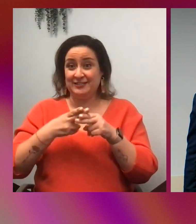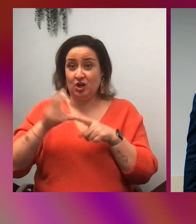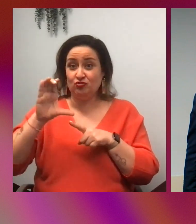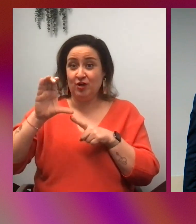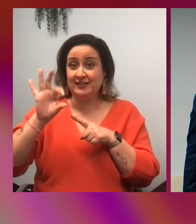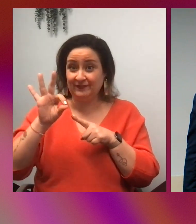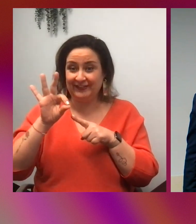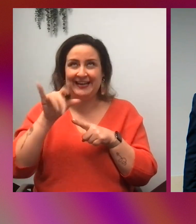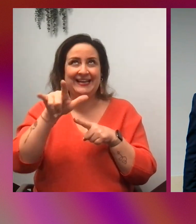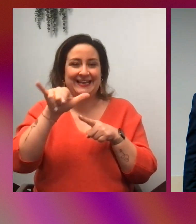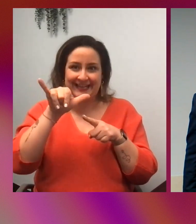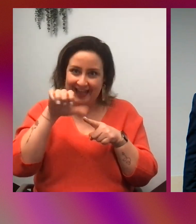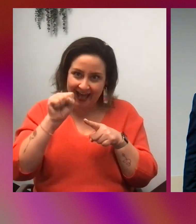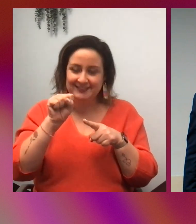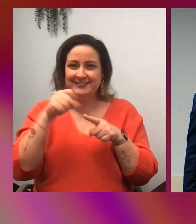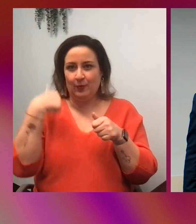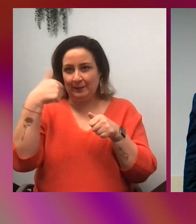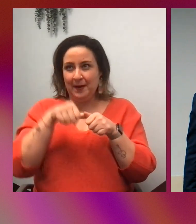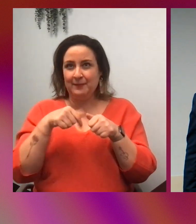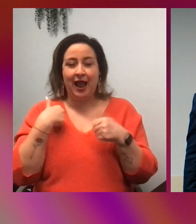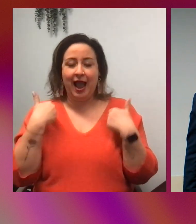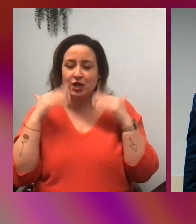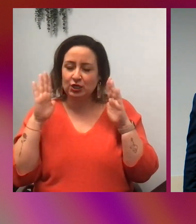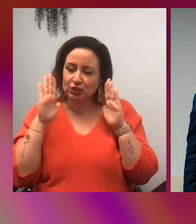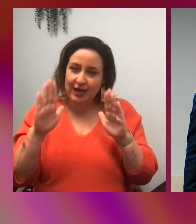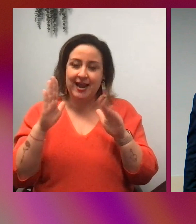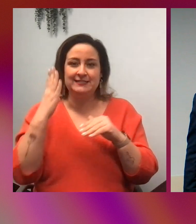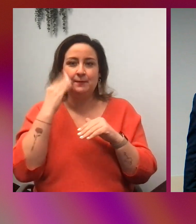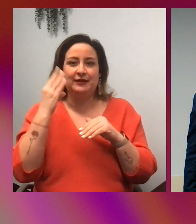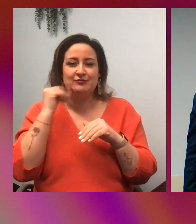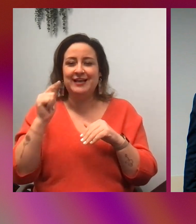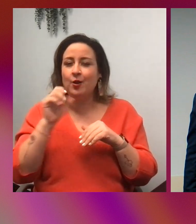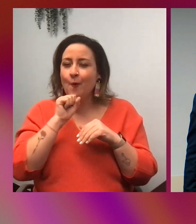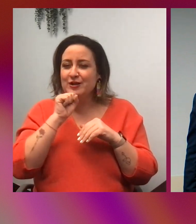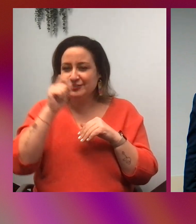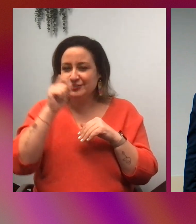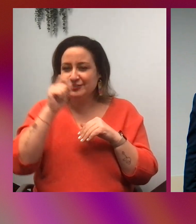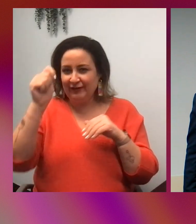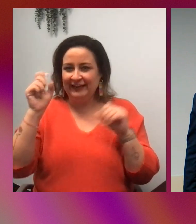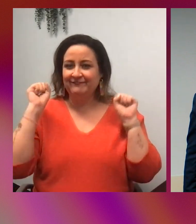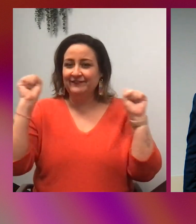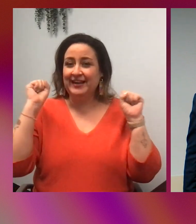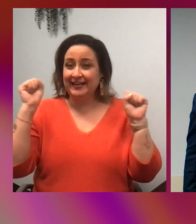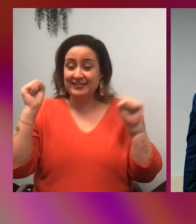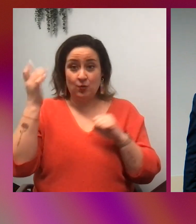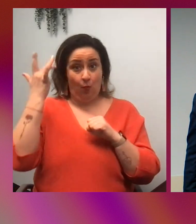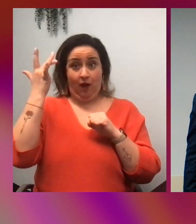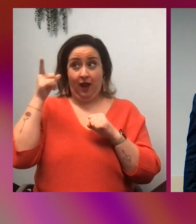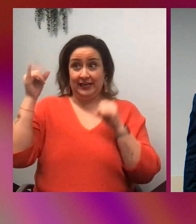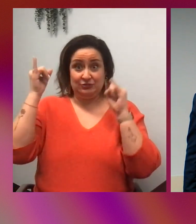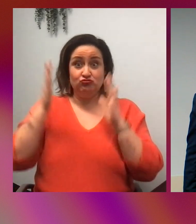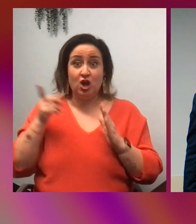and yes, you talked about CrossFit. I had a great experience at Orangetheory because the instructor was